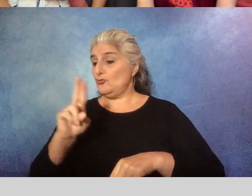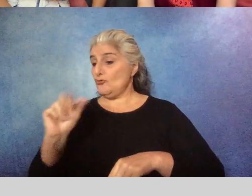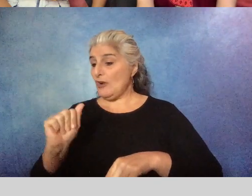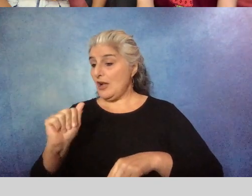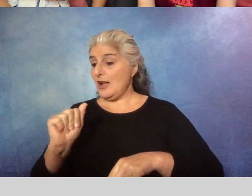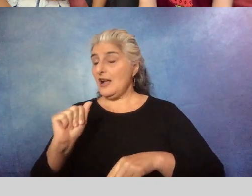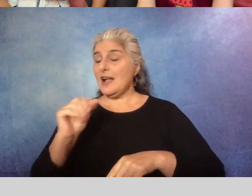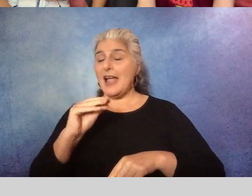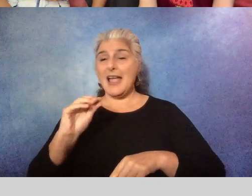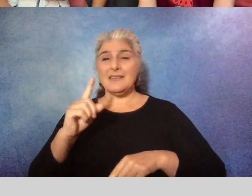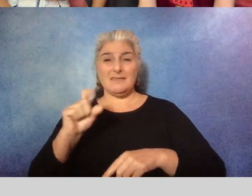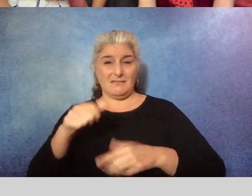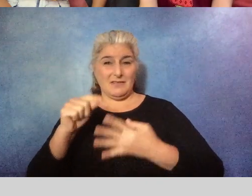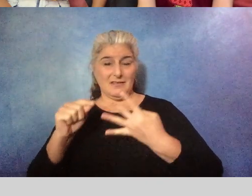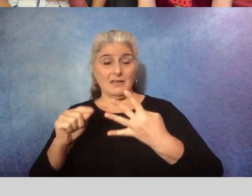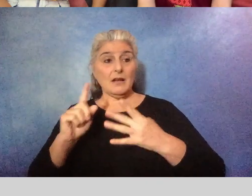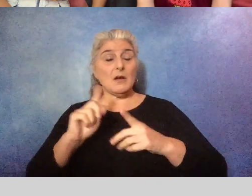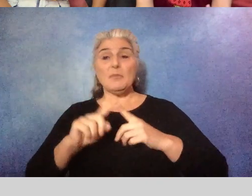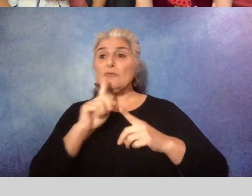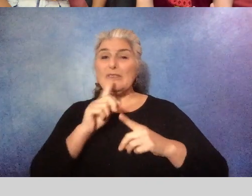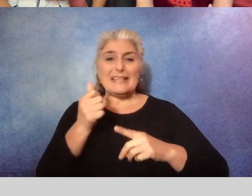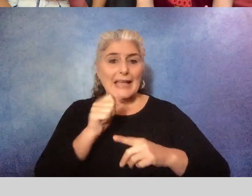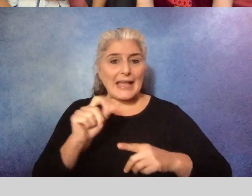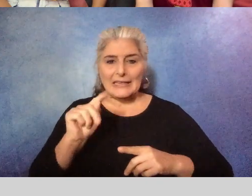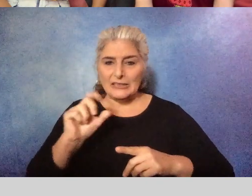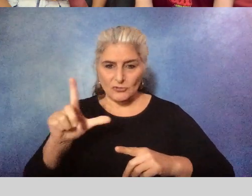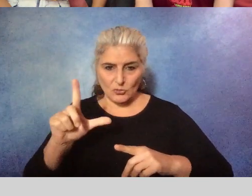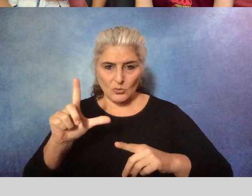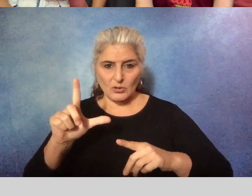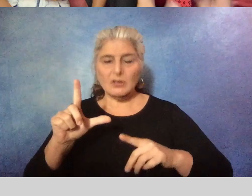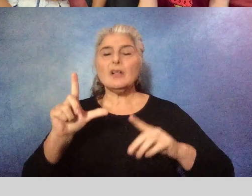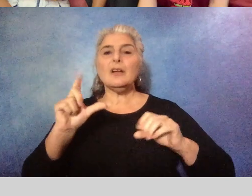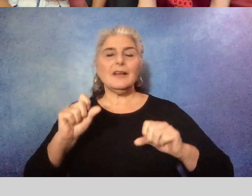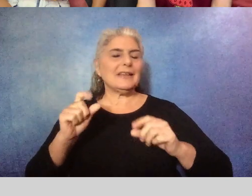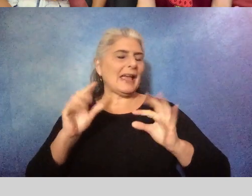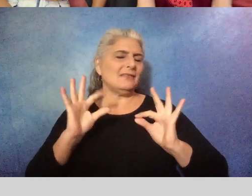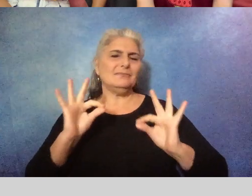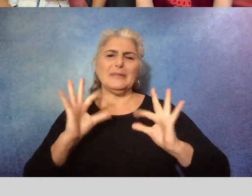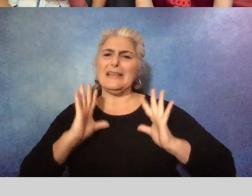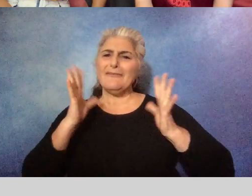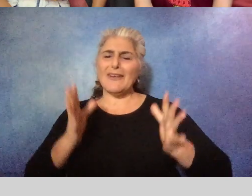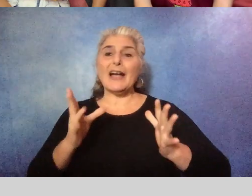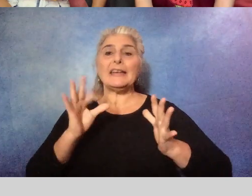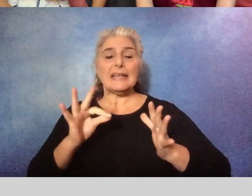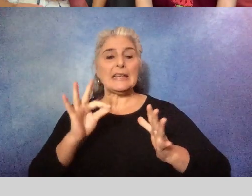but in the tool, we'll do it. If you are purposeful with it.